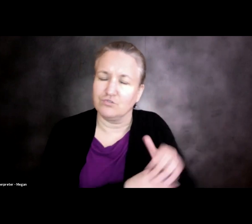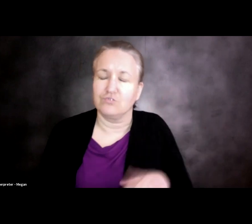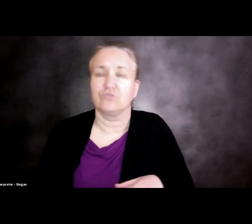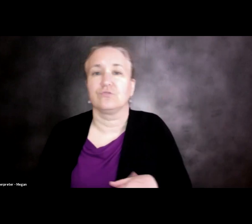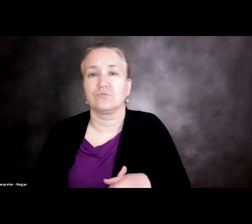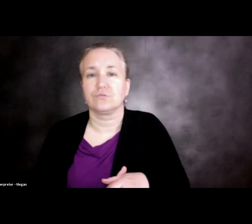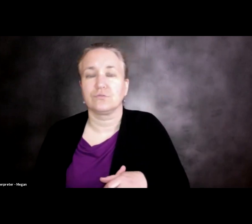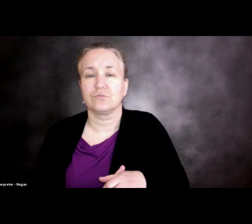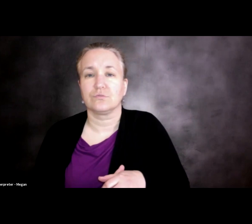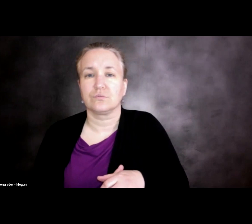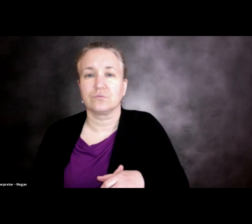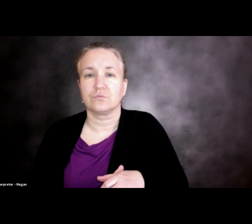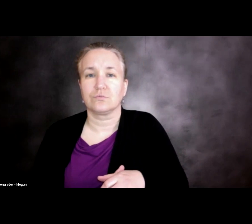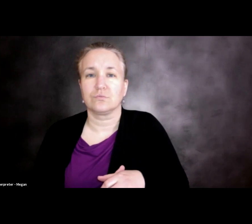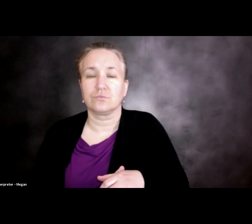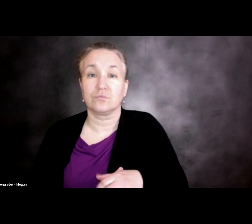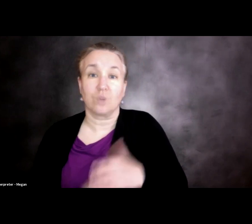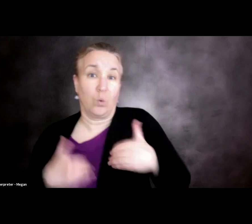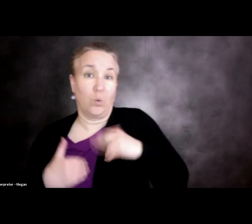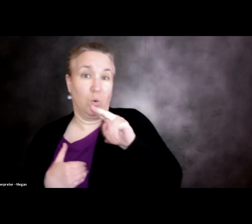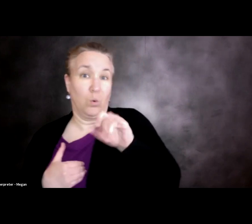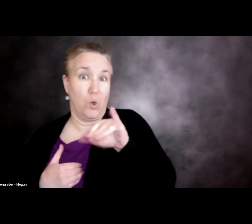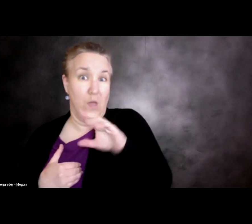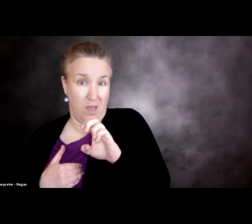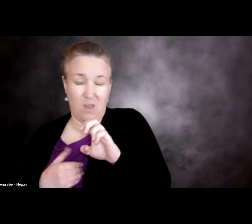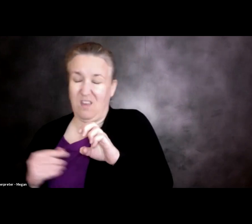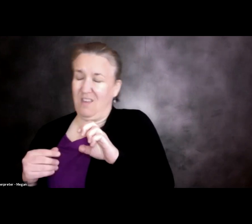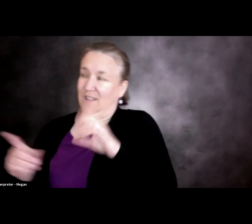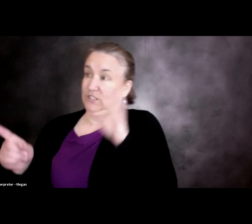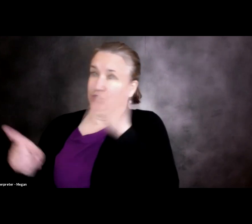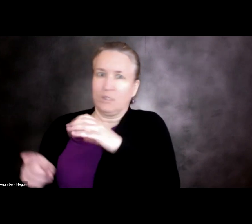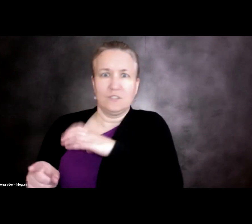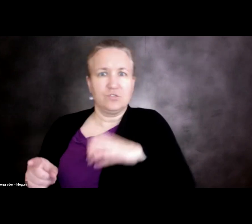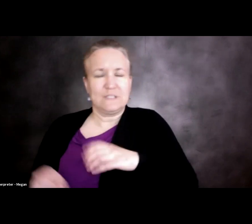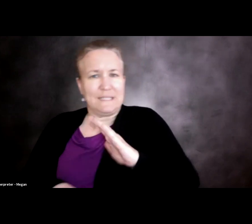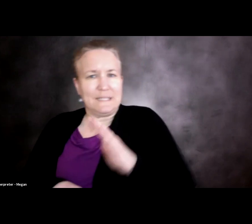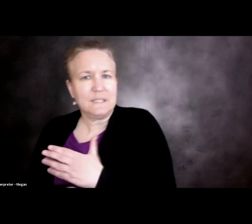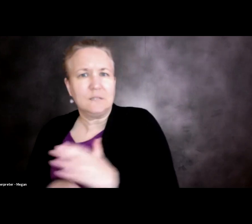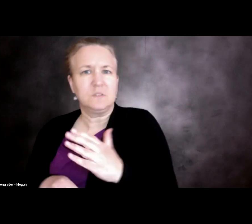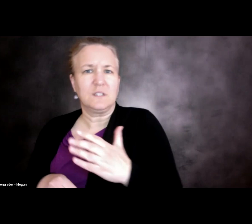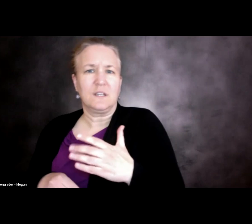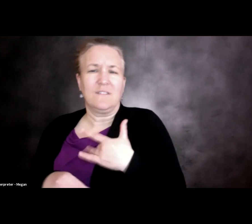The younger Nwoye listens to the strange Christian hymns with feelings of longing and relief.